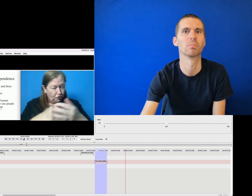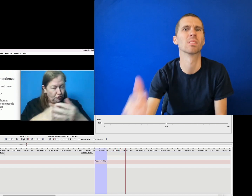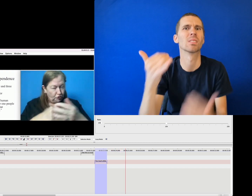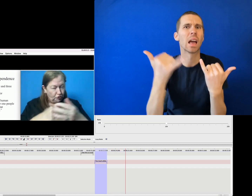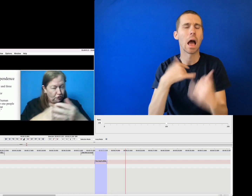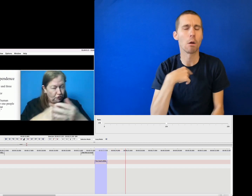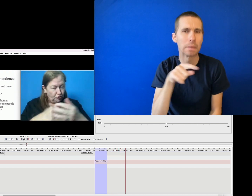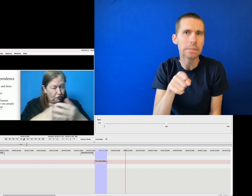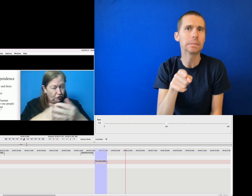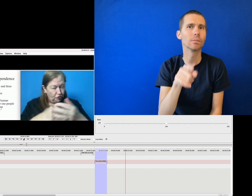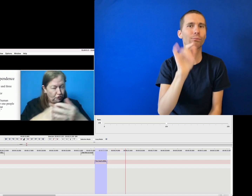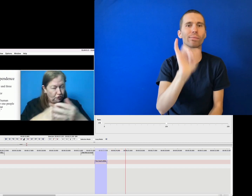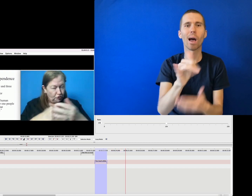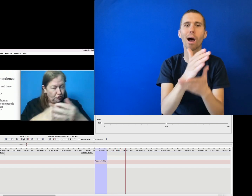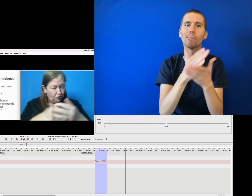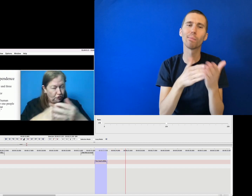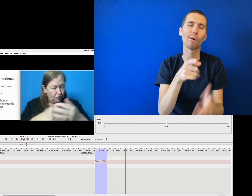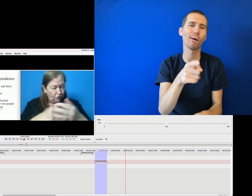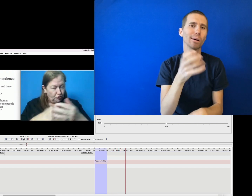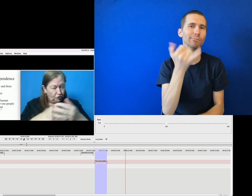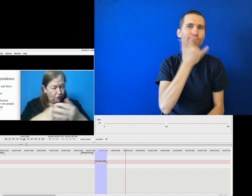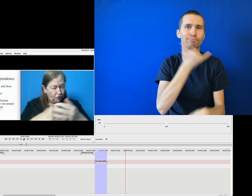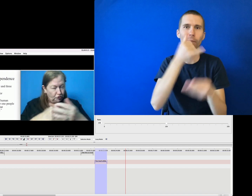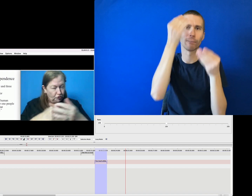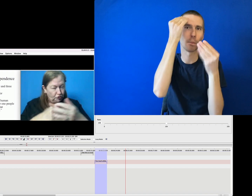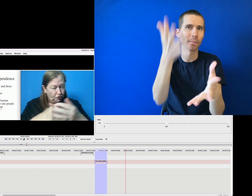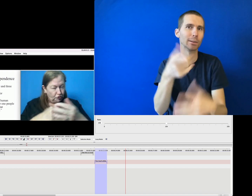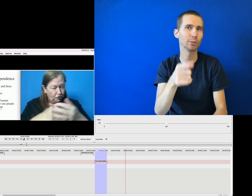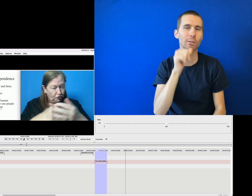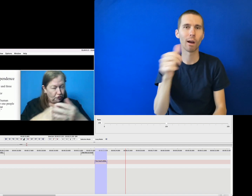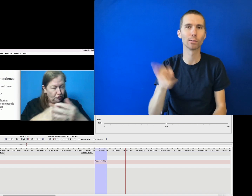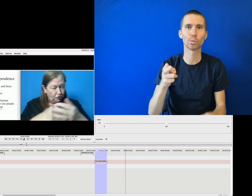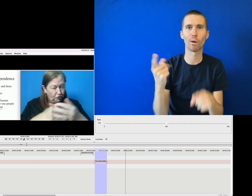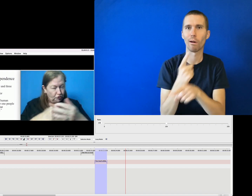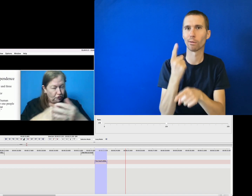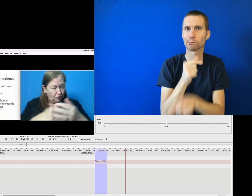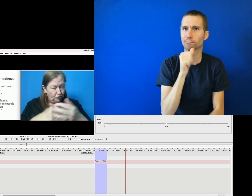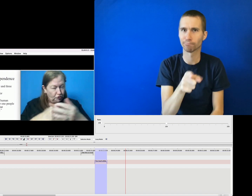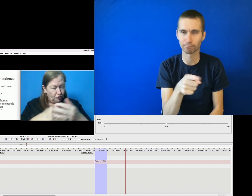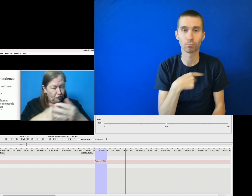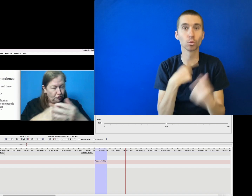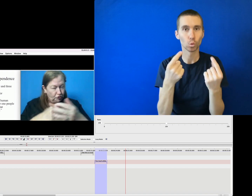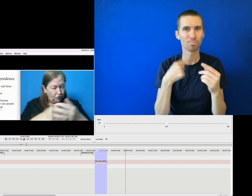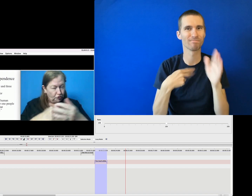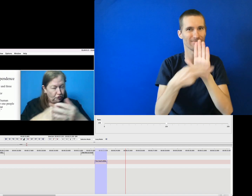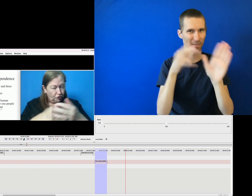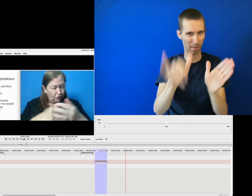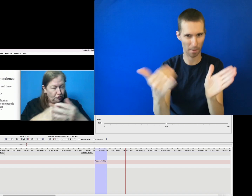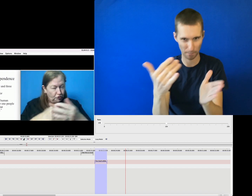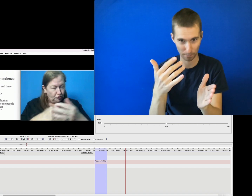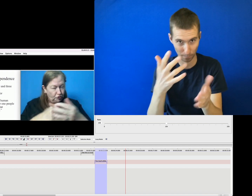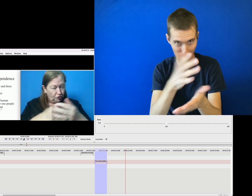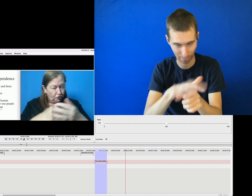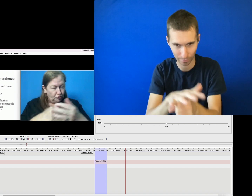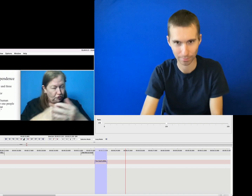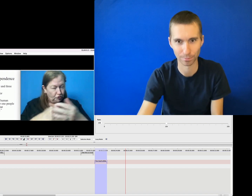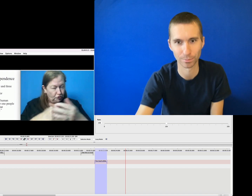Now, pausing the video, I have identified a specific part that has information that's not historically accurate. So, what I need to do is to highlight that section of the timeline.